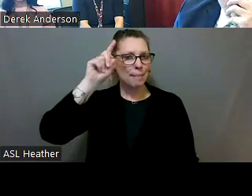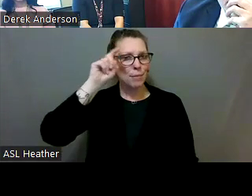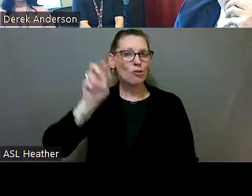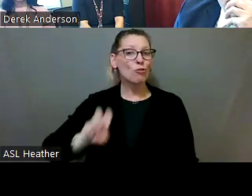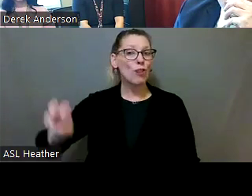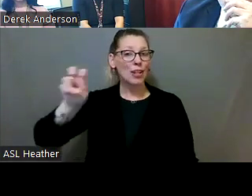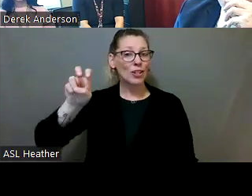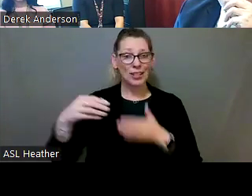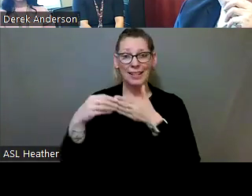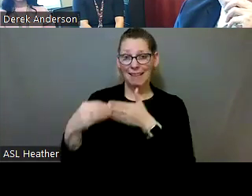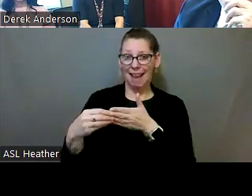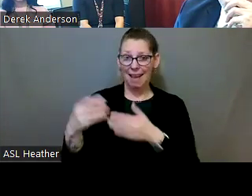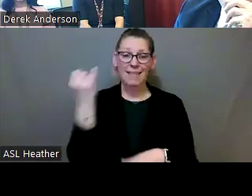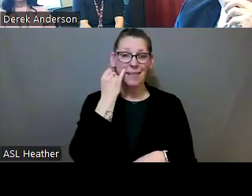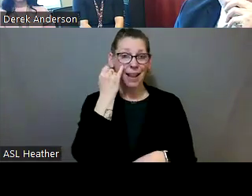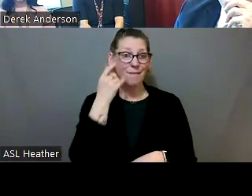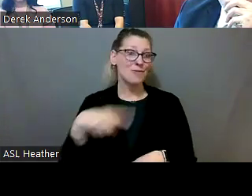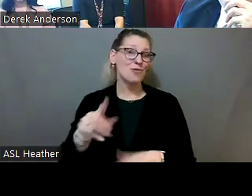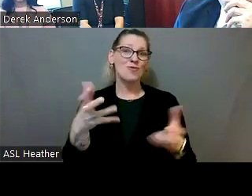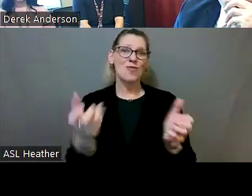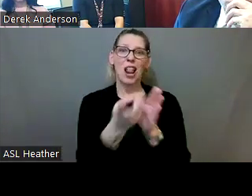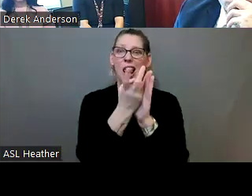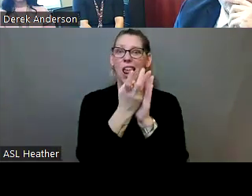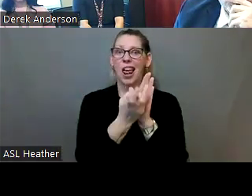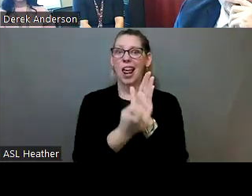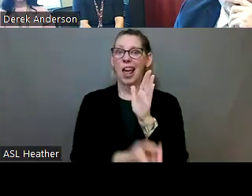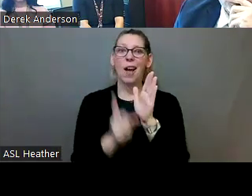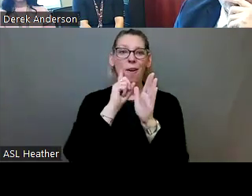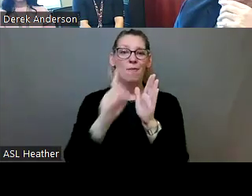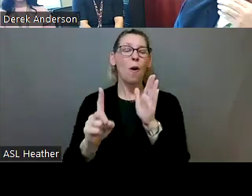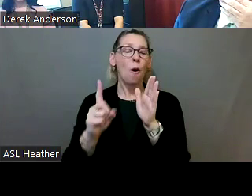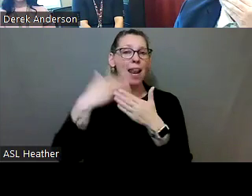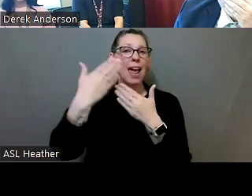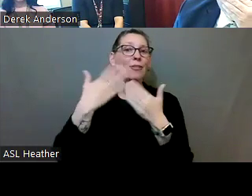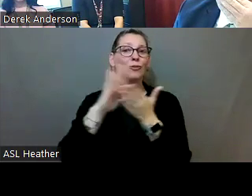if you want to take a deep dive in how to prep for the next school year um this such